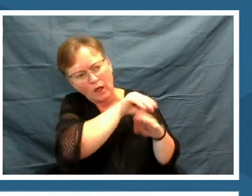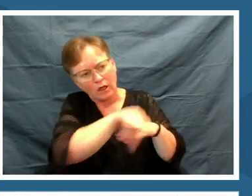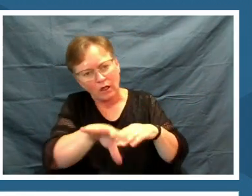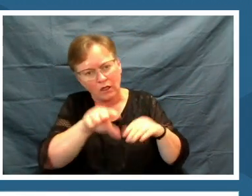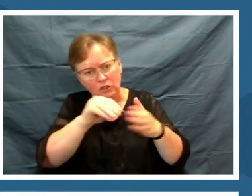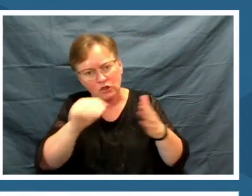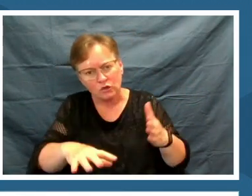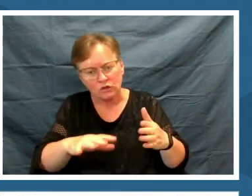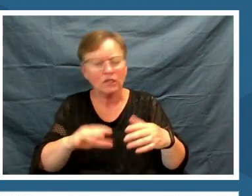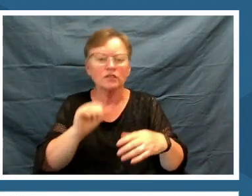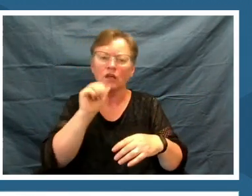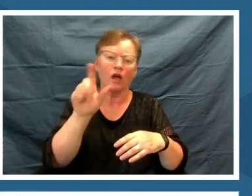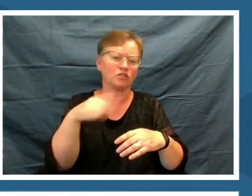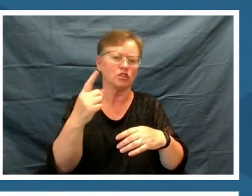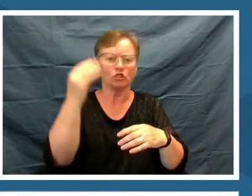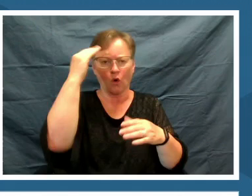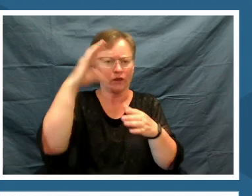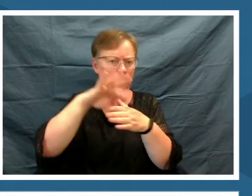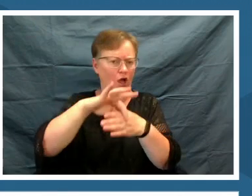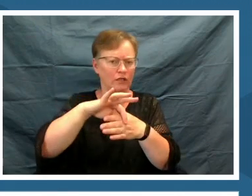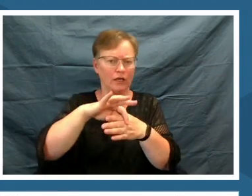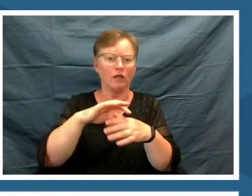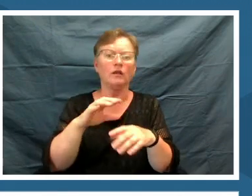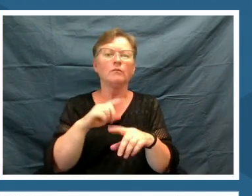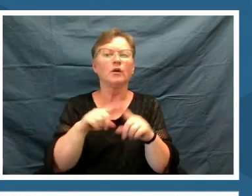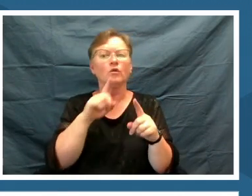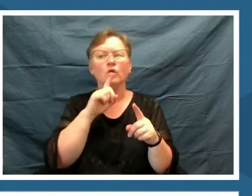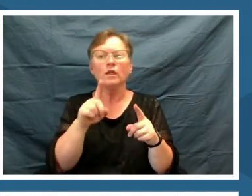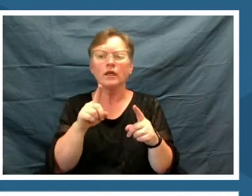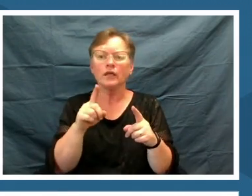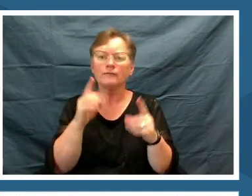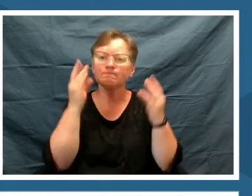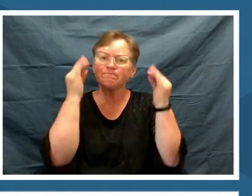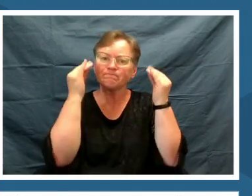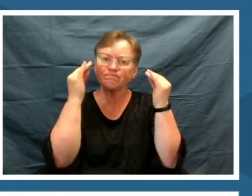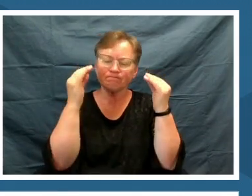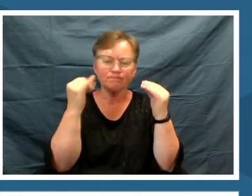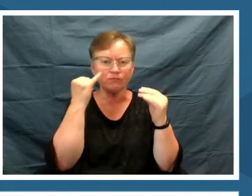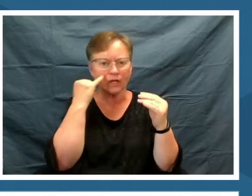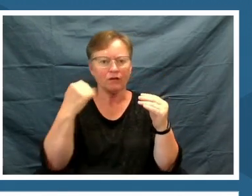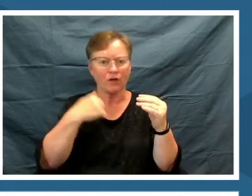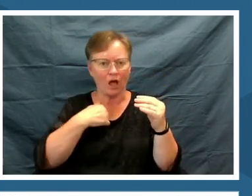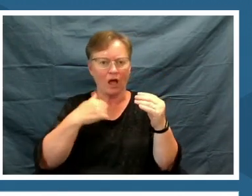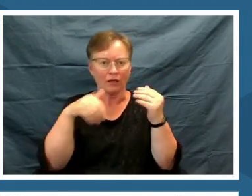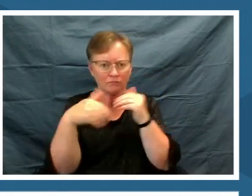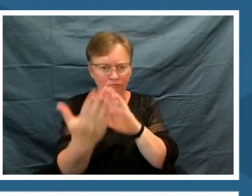also really reflecting on you know if i take up an issue that's complex like